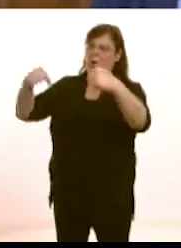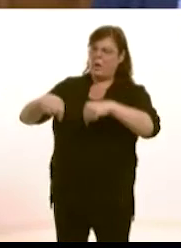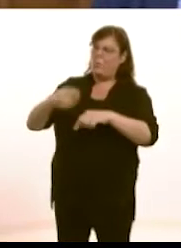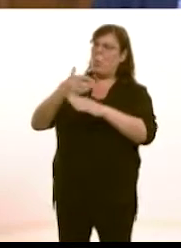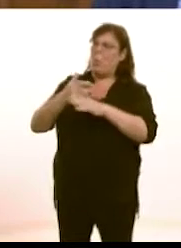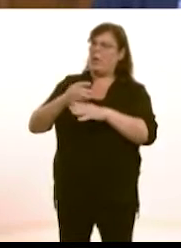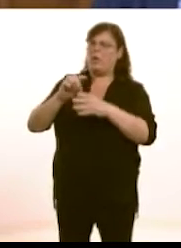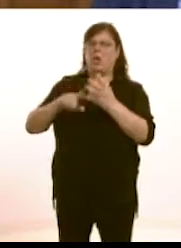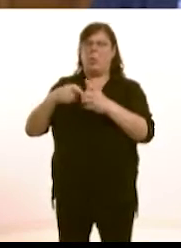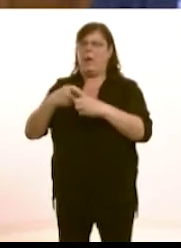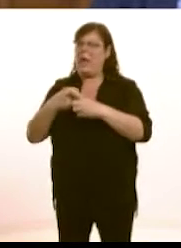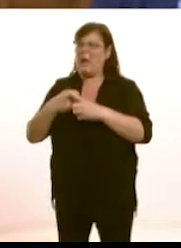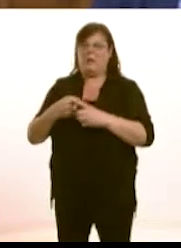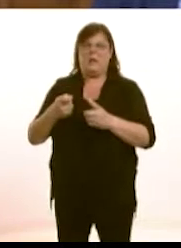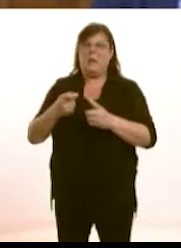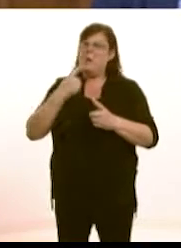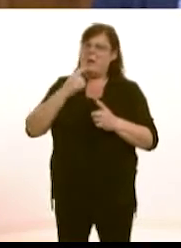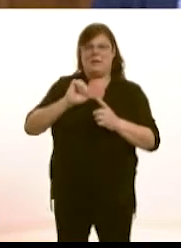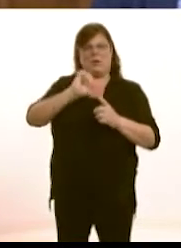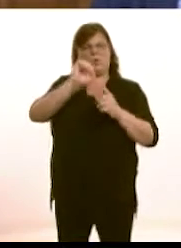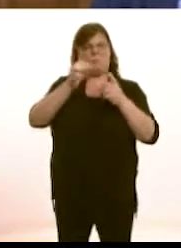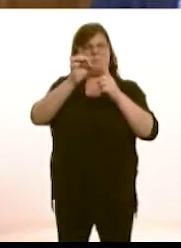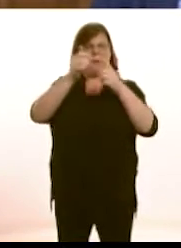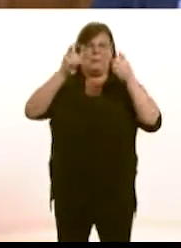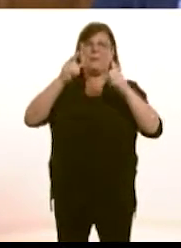when his own Prime Minister says there will be staff here from overseas in the interim